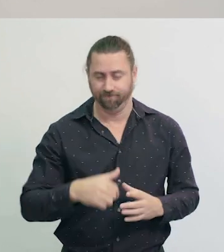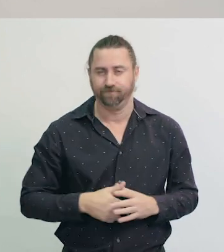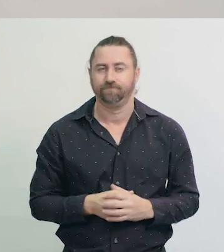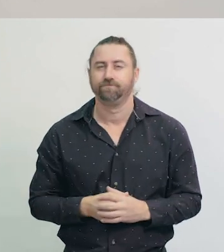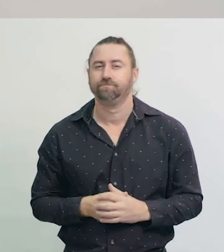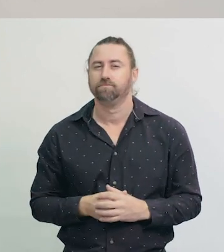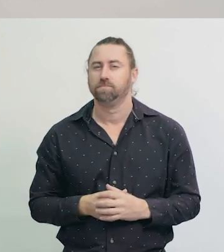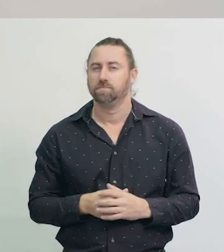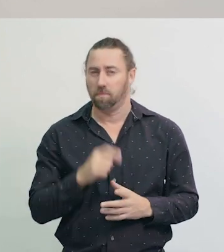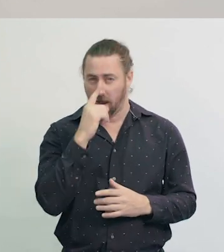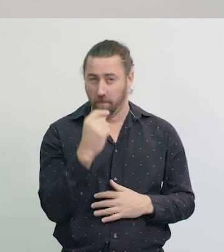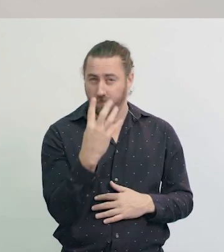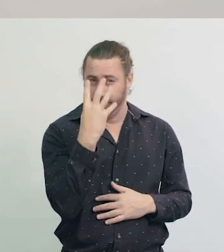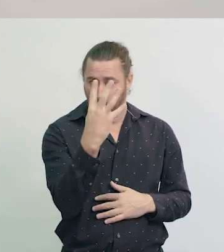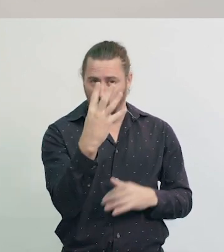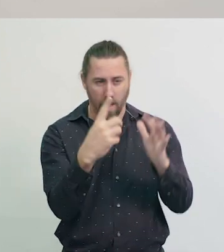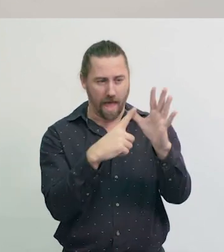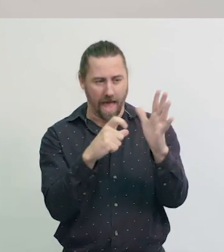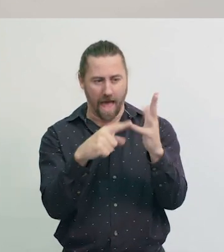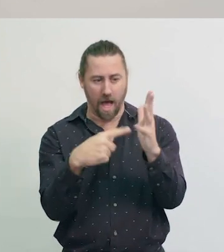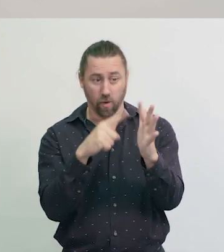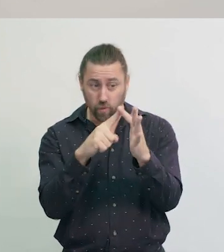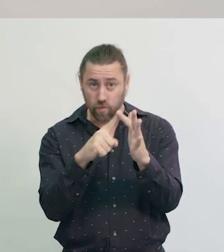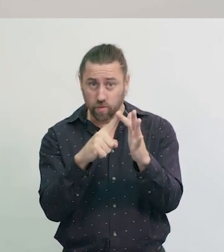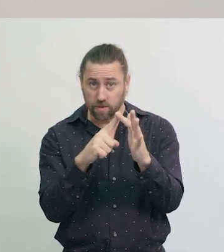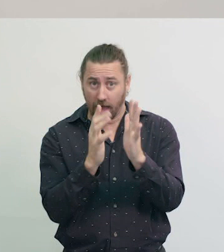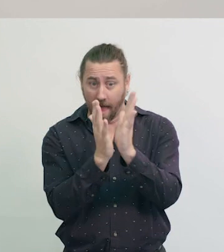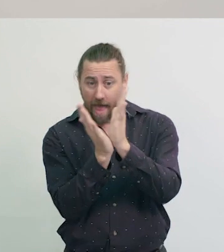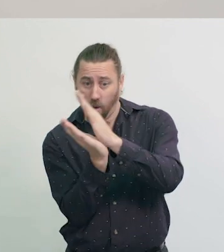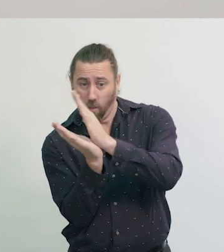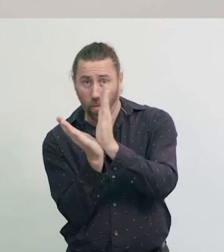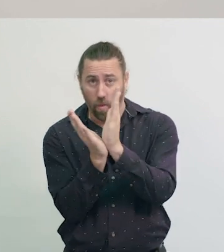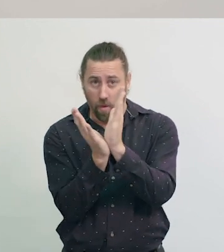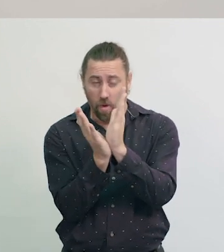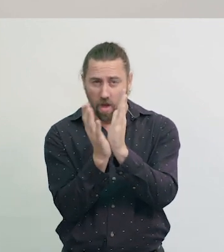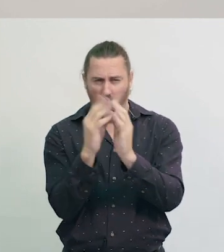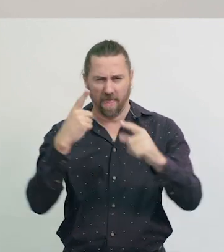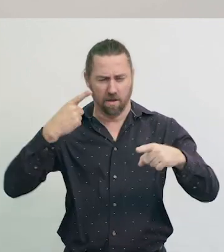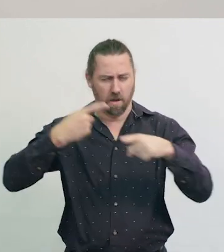Can four acute angles be created with two intersecting lines?